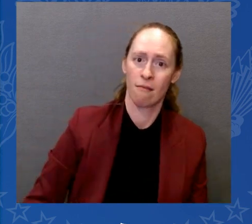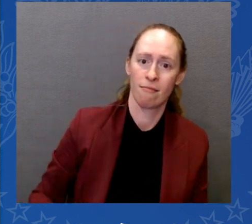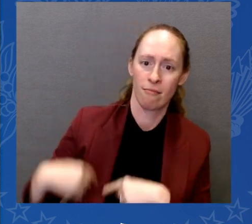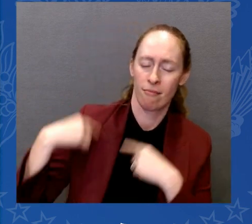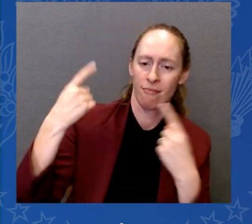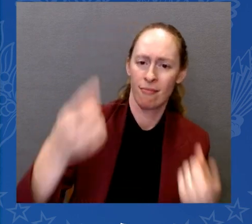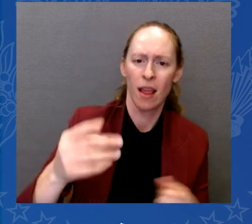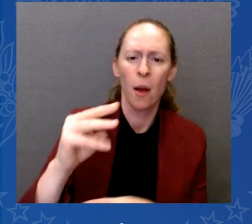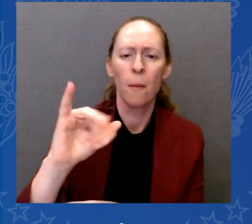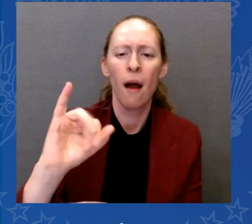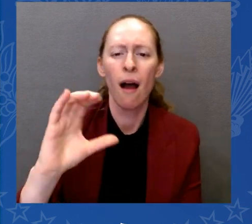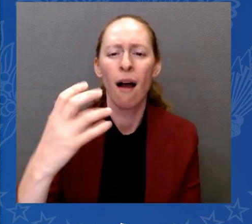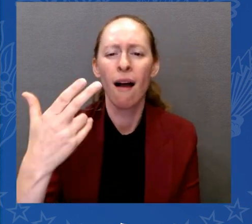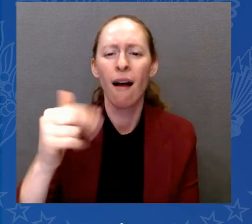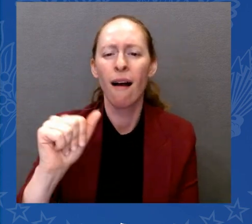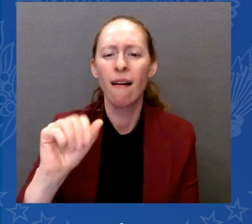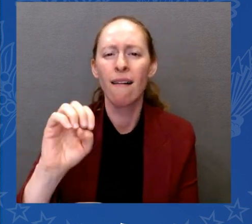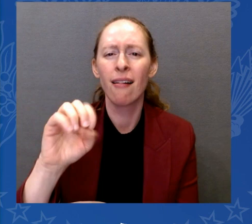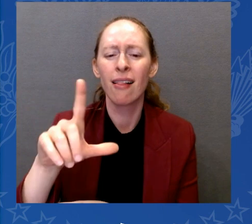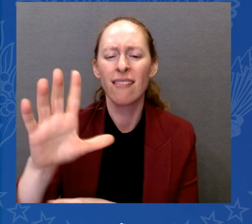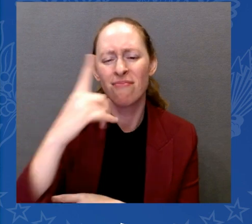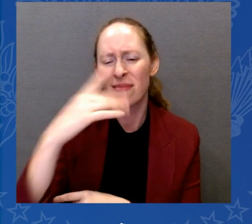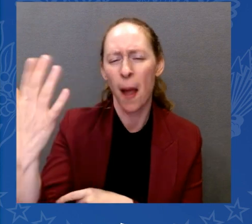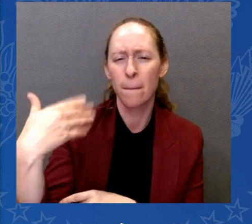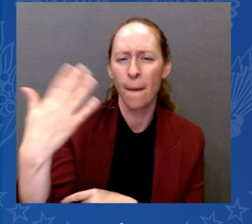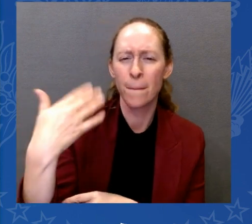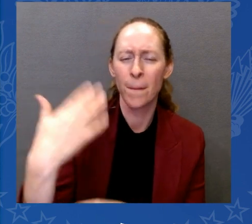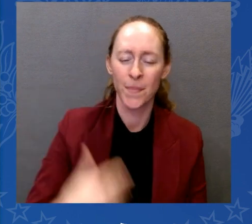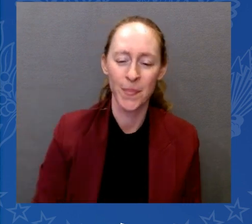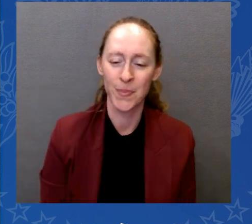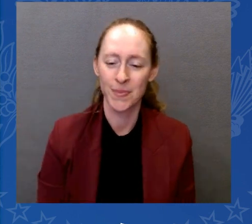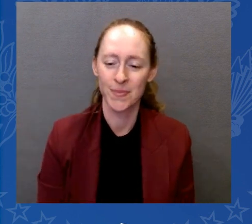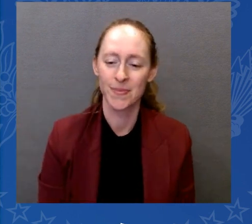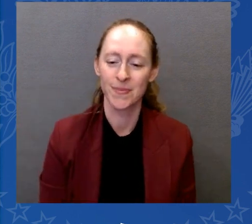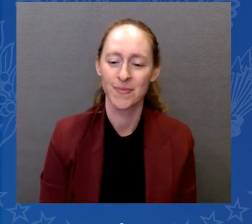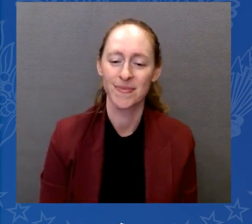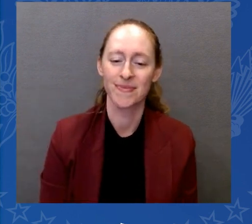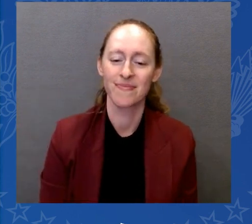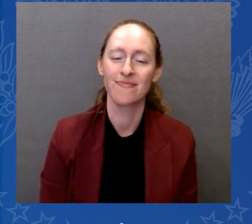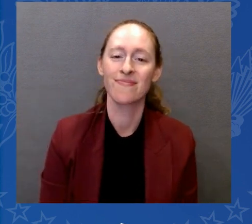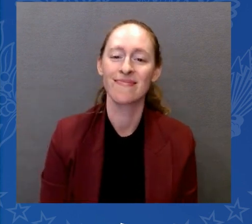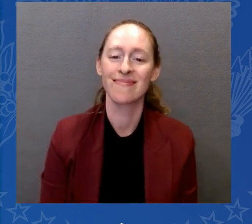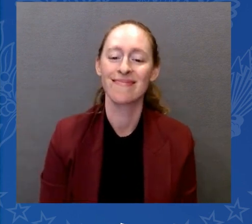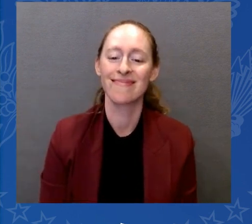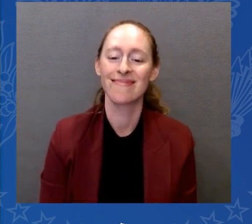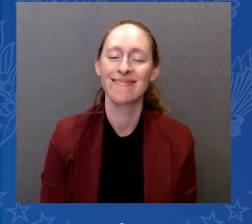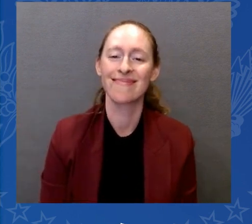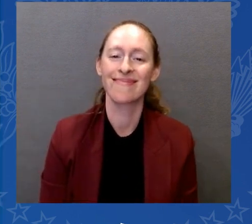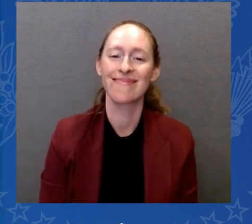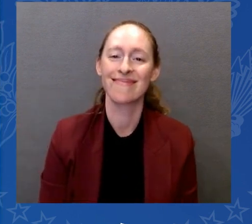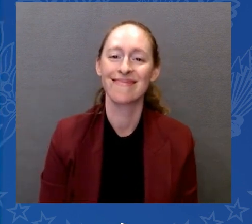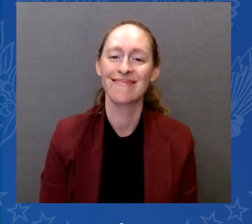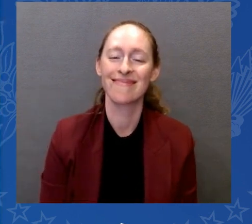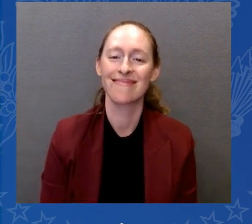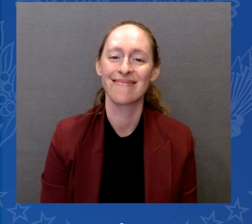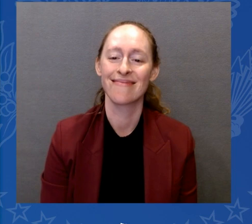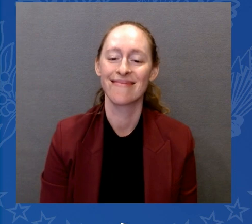Come on, Michael. And the reason why I do --